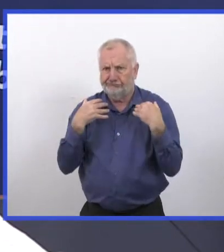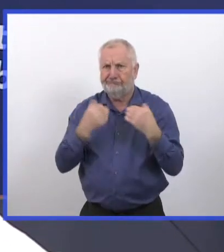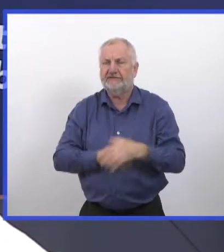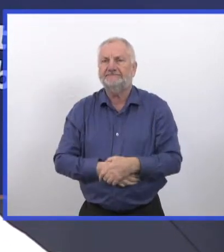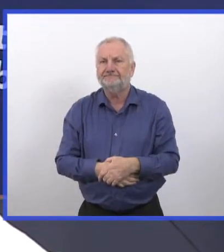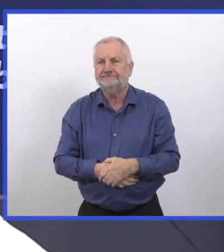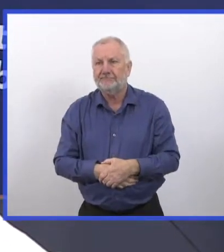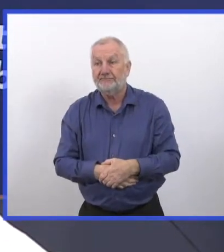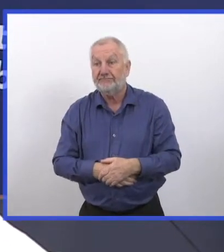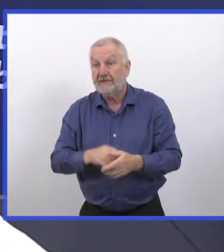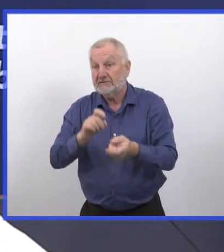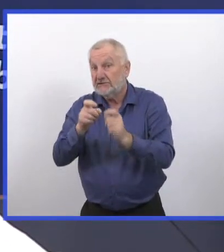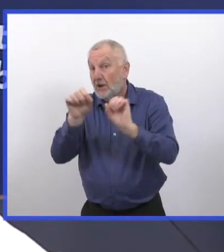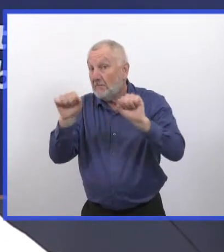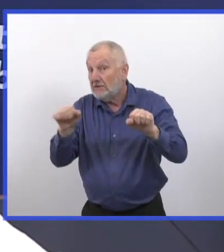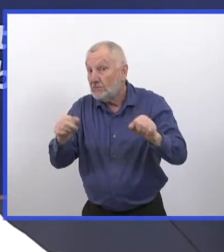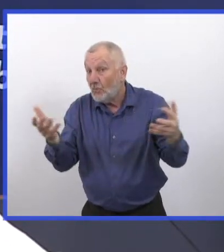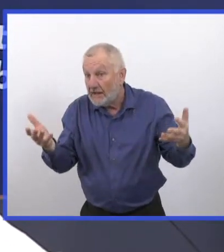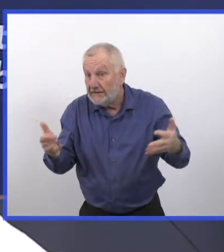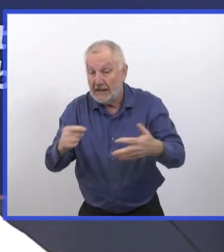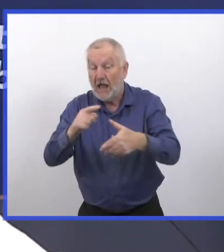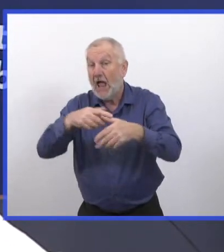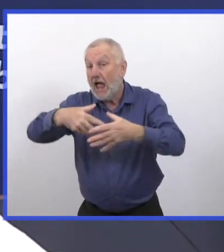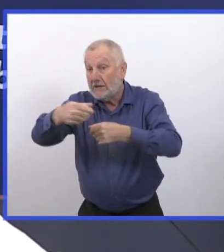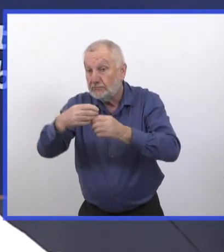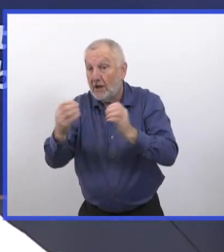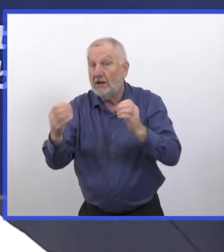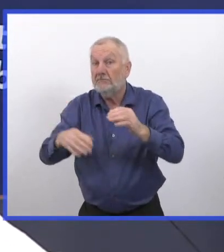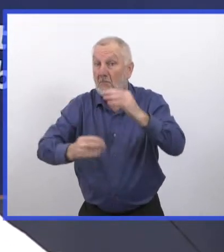having more problems with that and presenting to hospital.